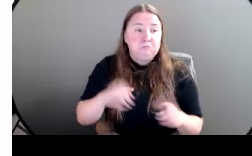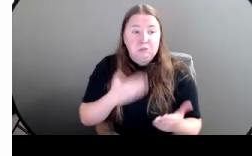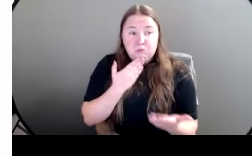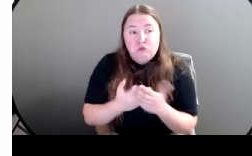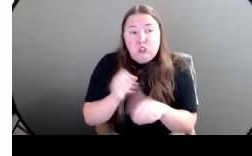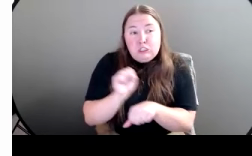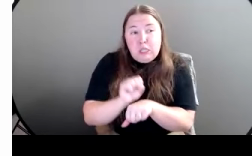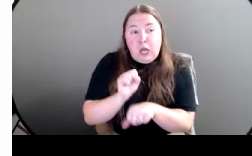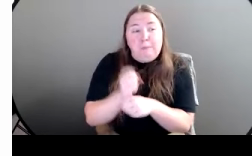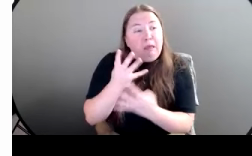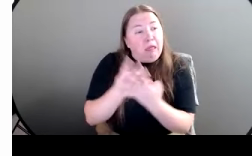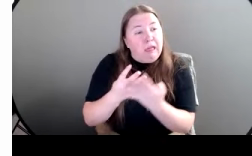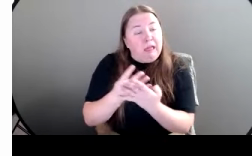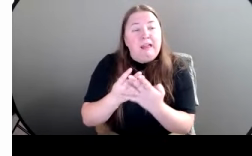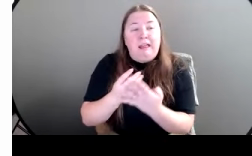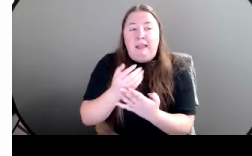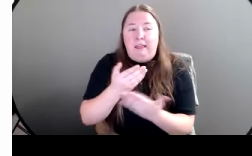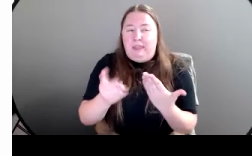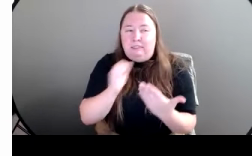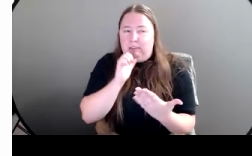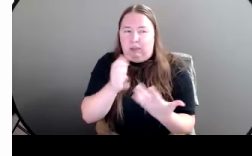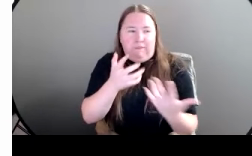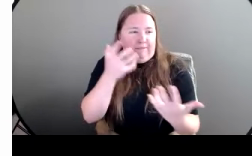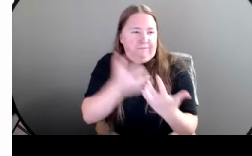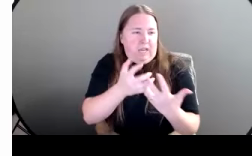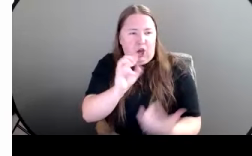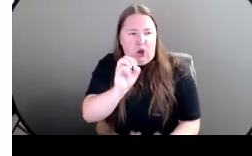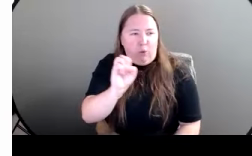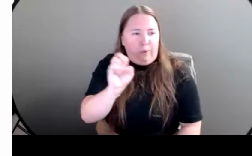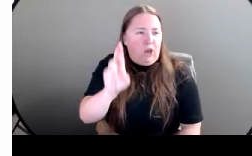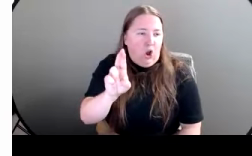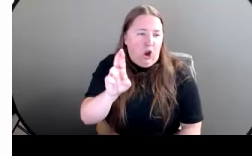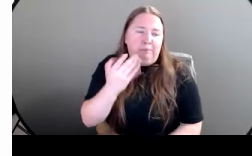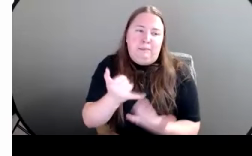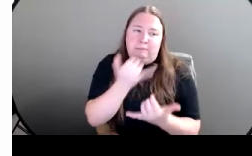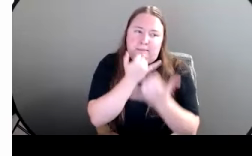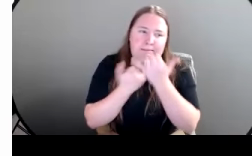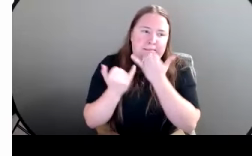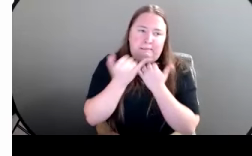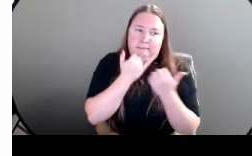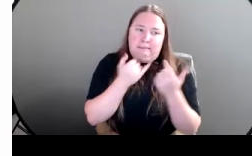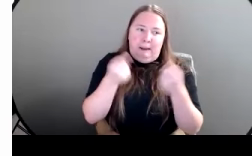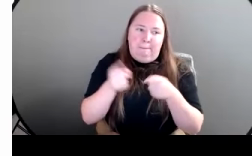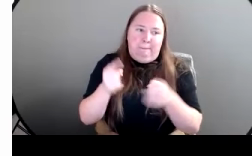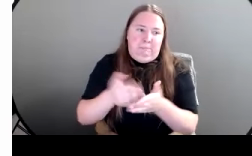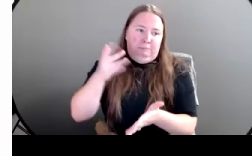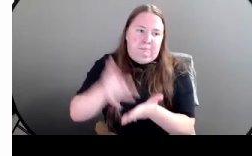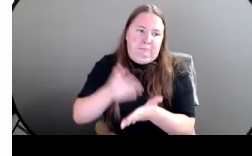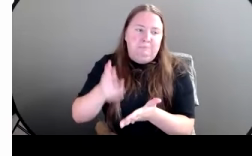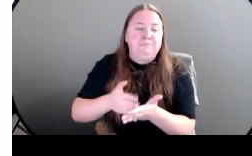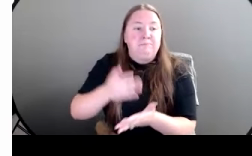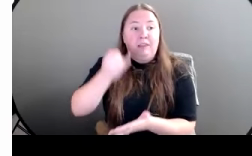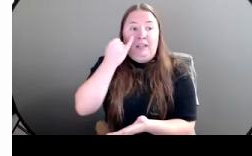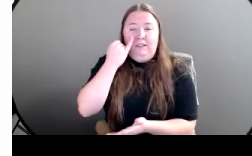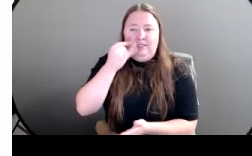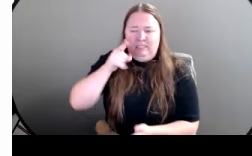that are not OER, but there may be some mistakes here and there. So if you ever have a question about a license of something,